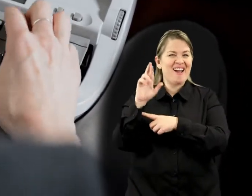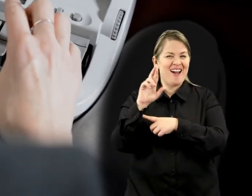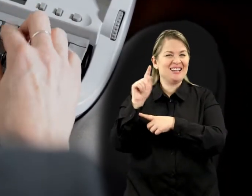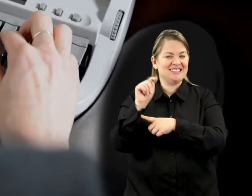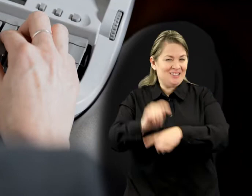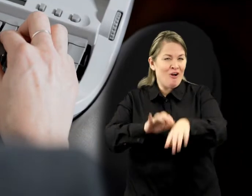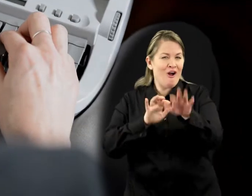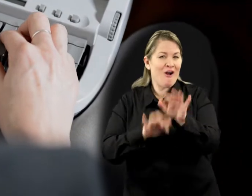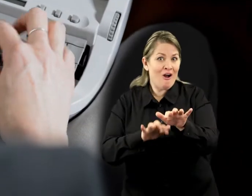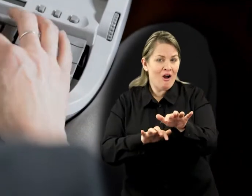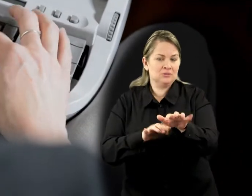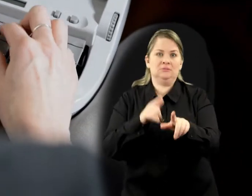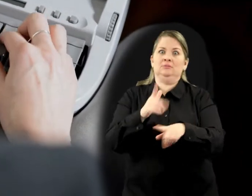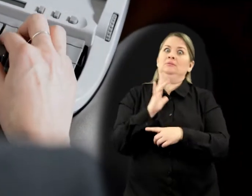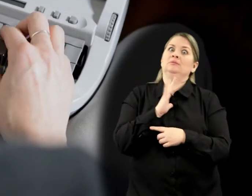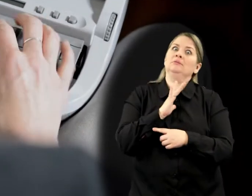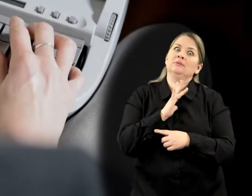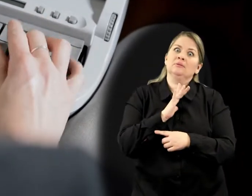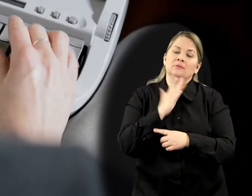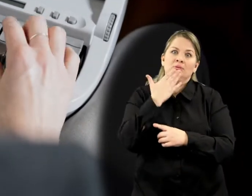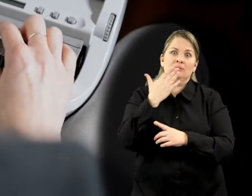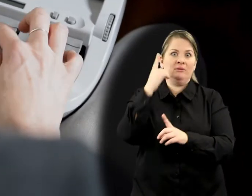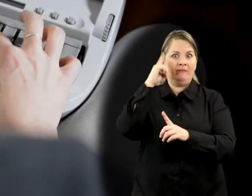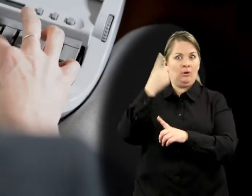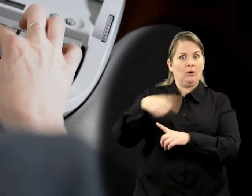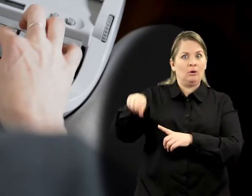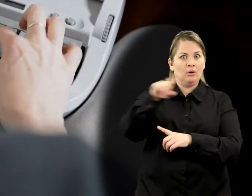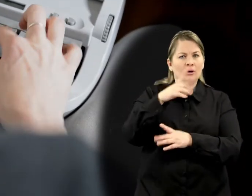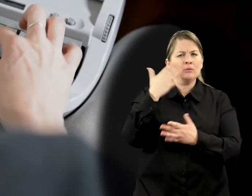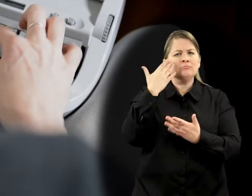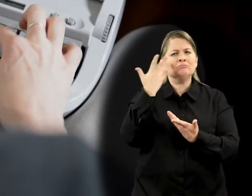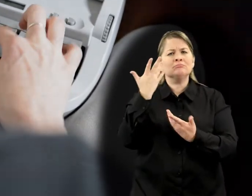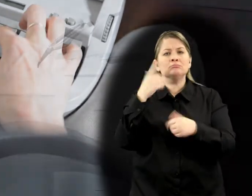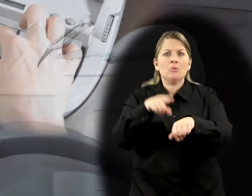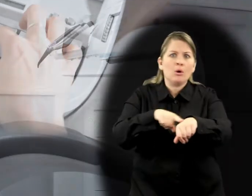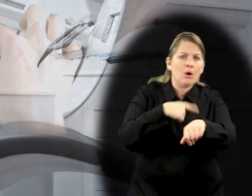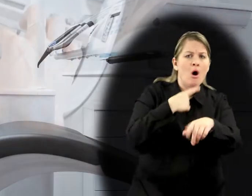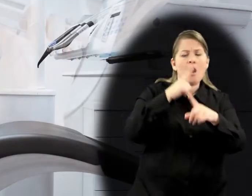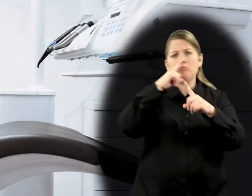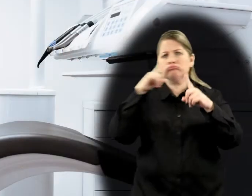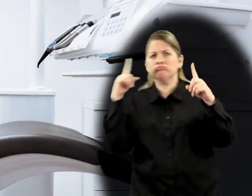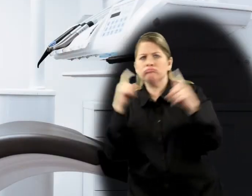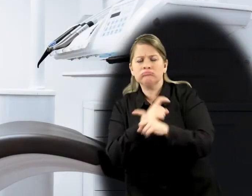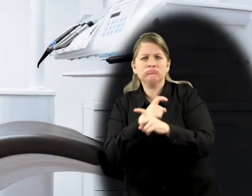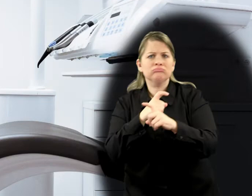is often an excellent option for those longer or more complex interactions,